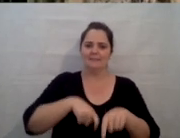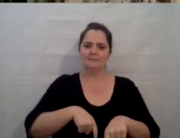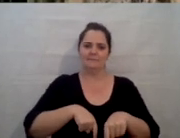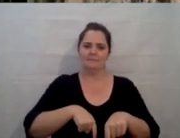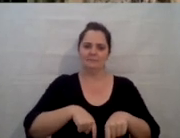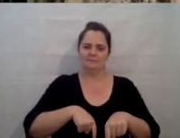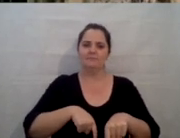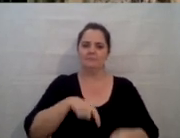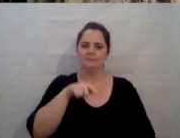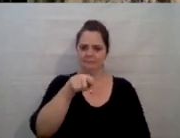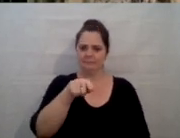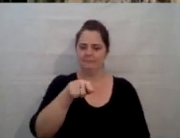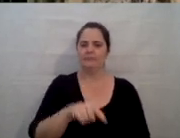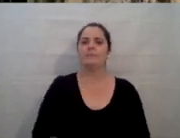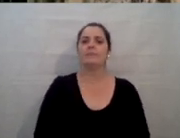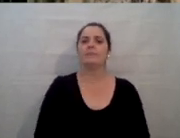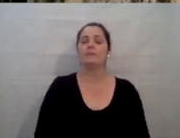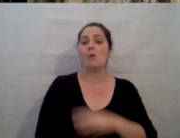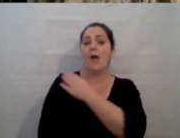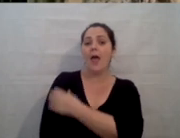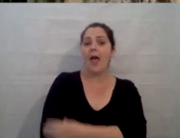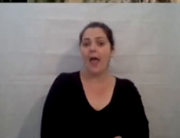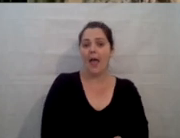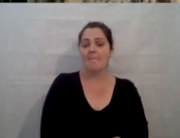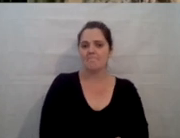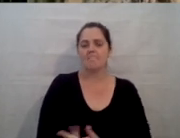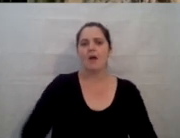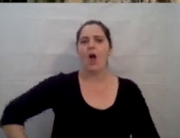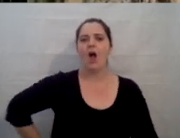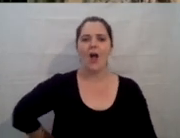like that, arm is wrapping down behind her body,